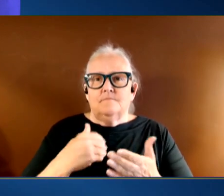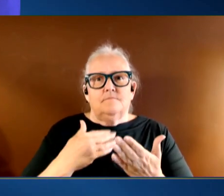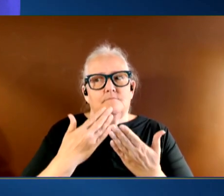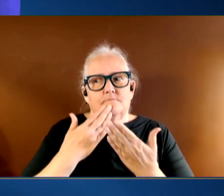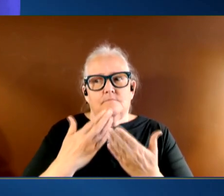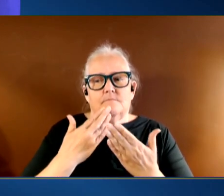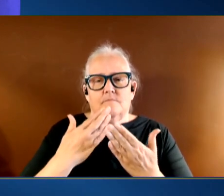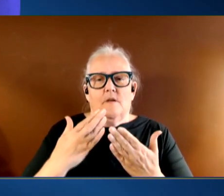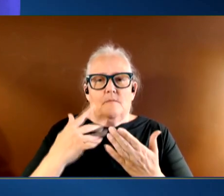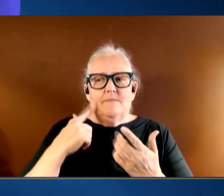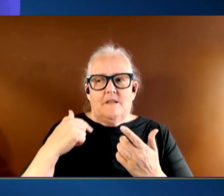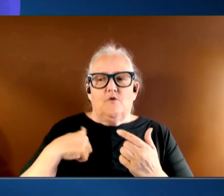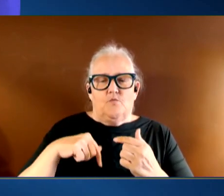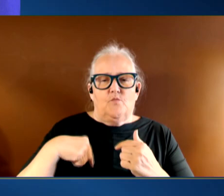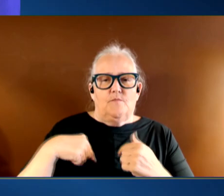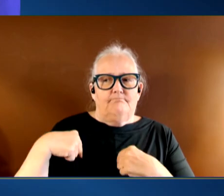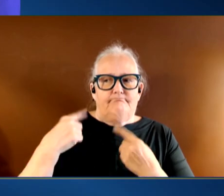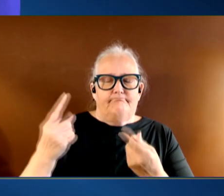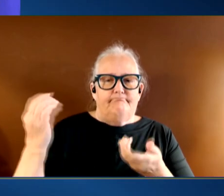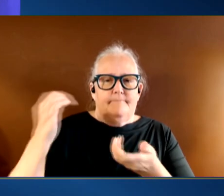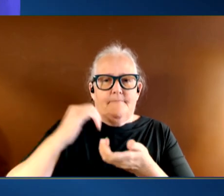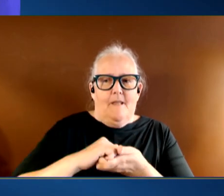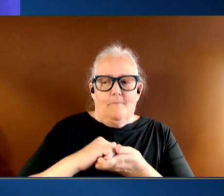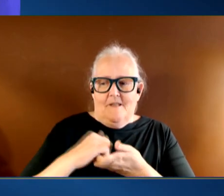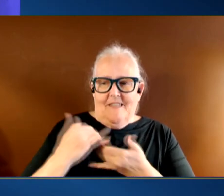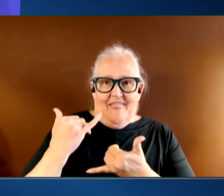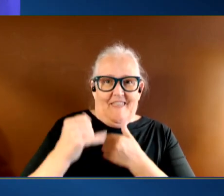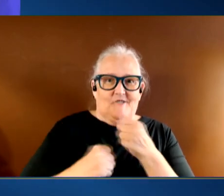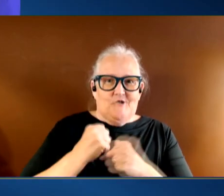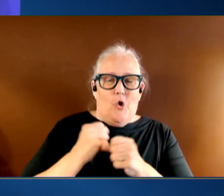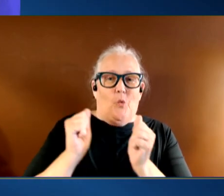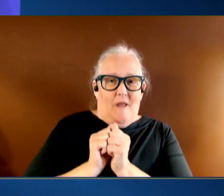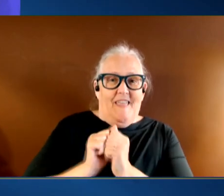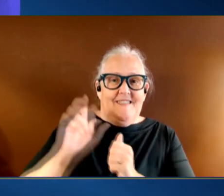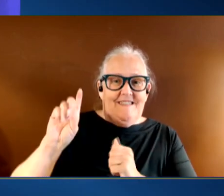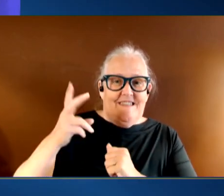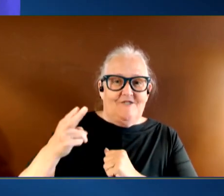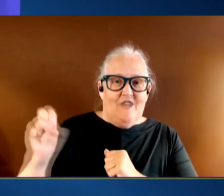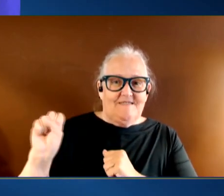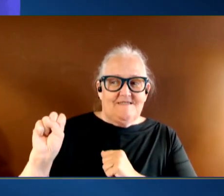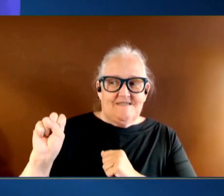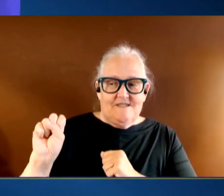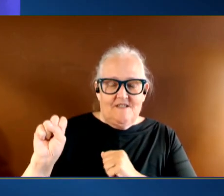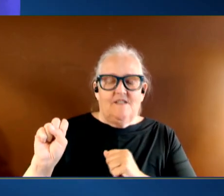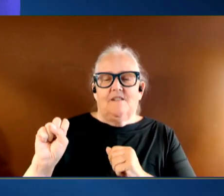had just this past year with HHS. And we've got a great team of folks -- of technical